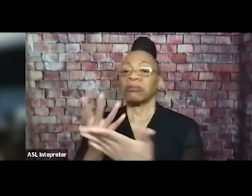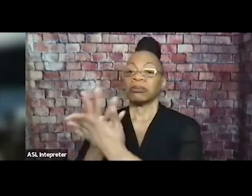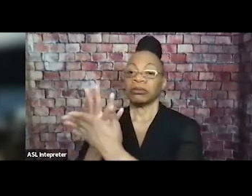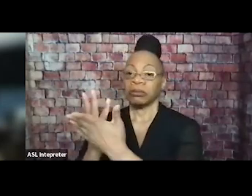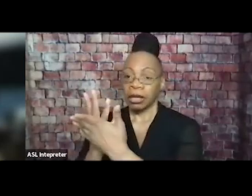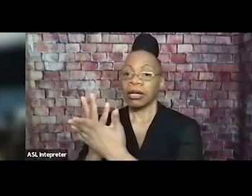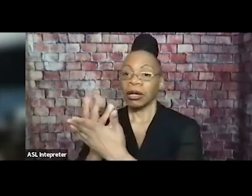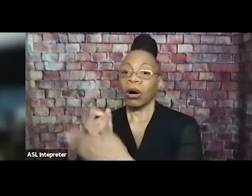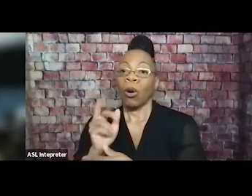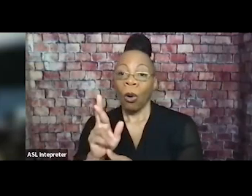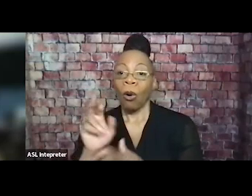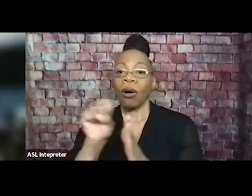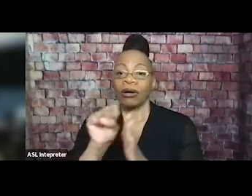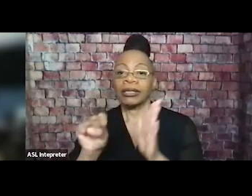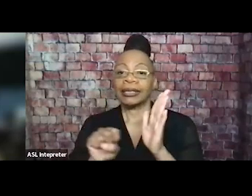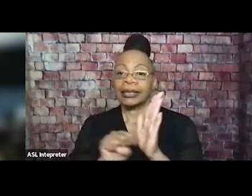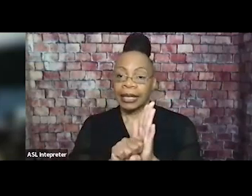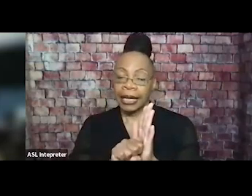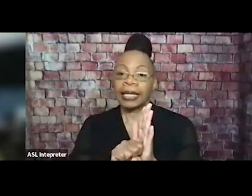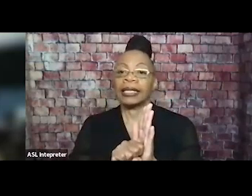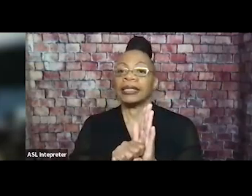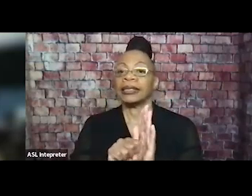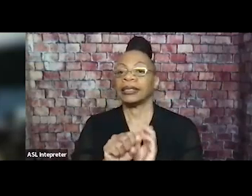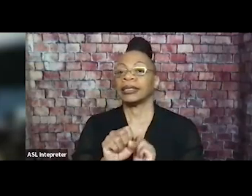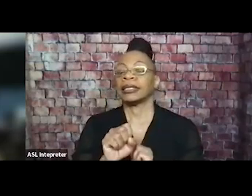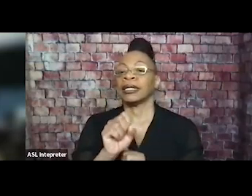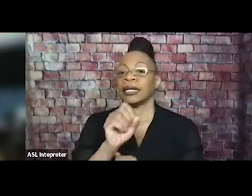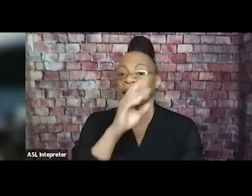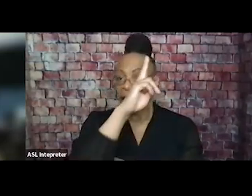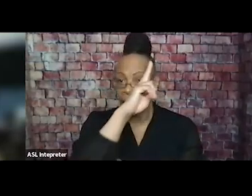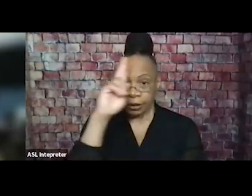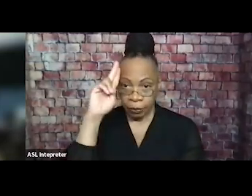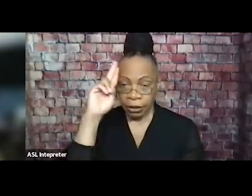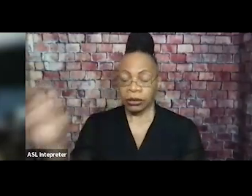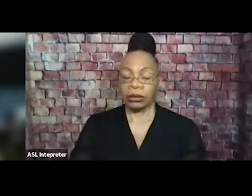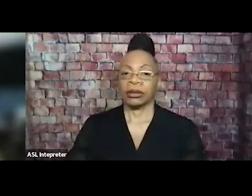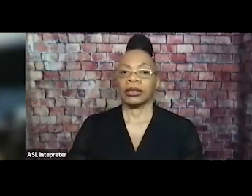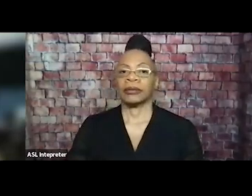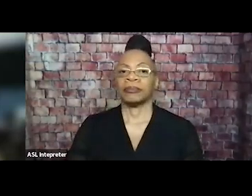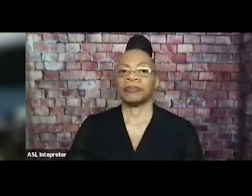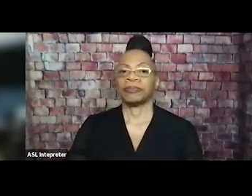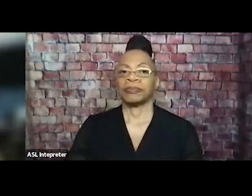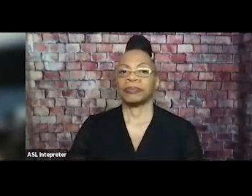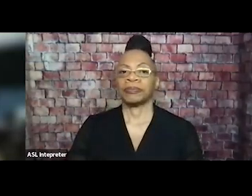or even hospital stays. When we are talking about controlled environments,